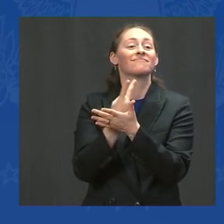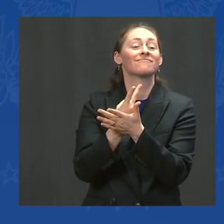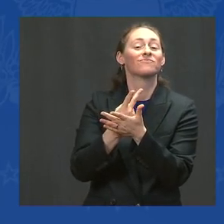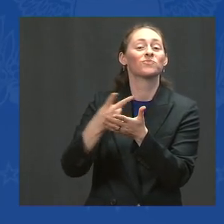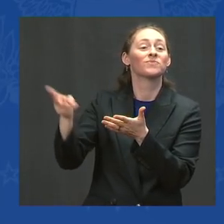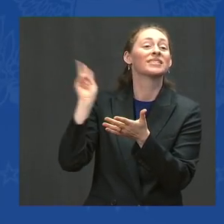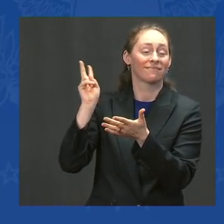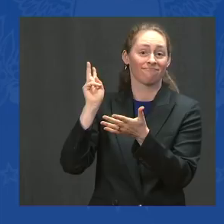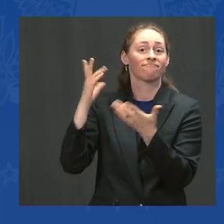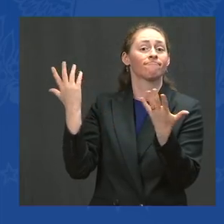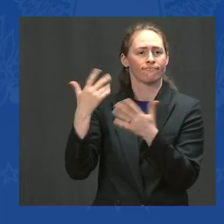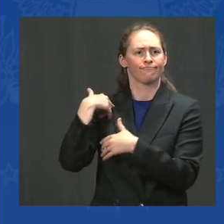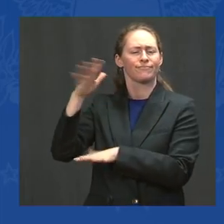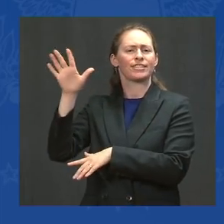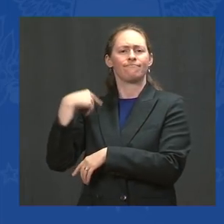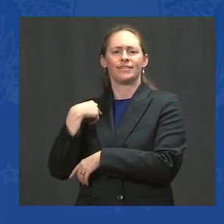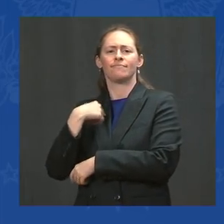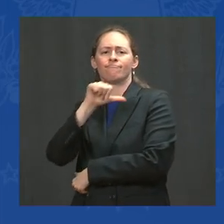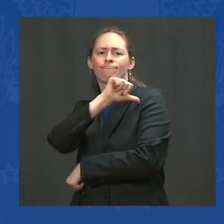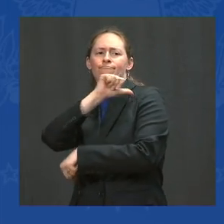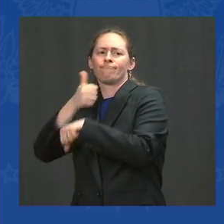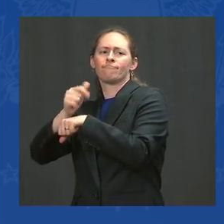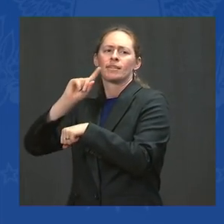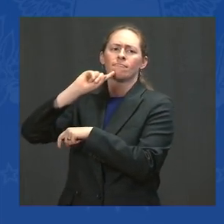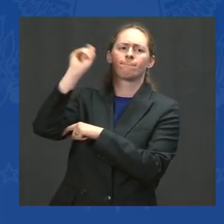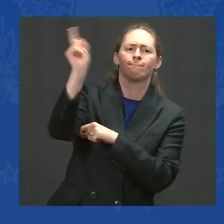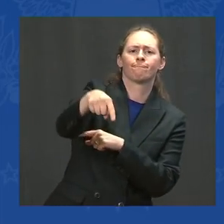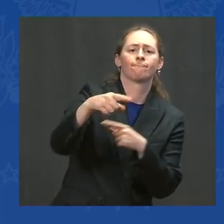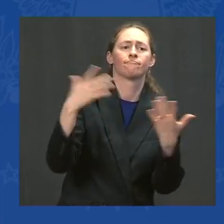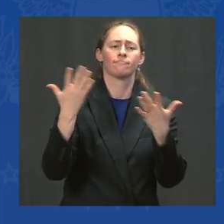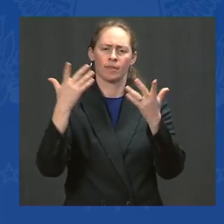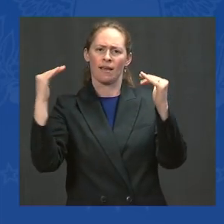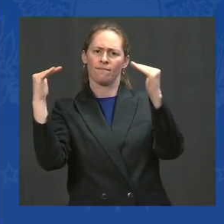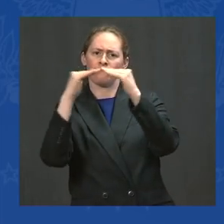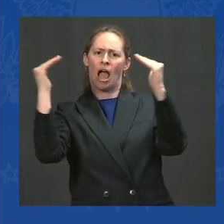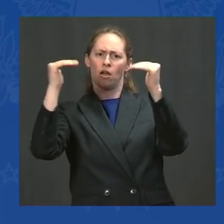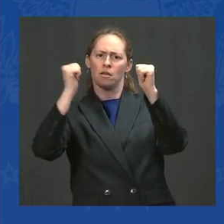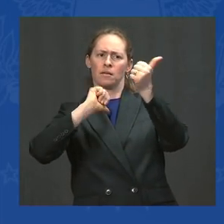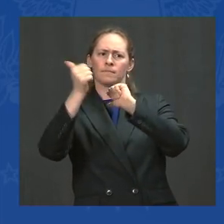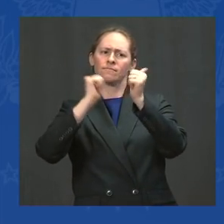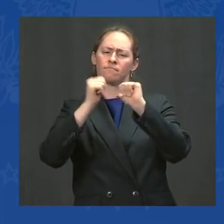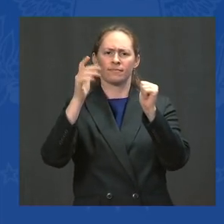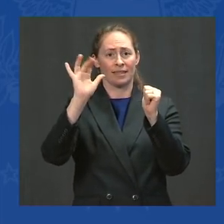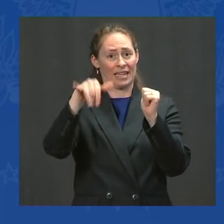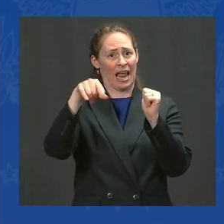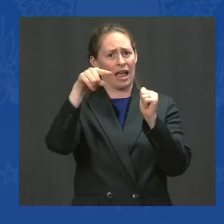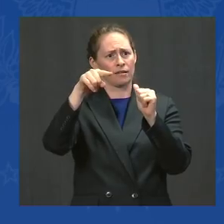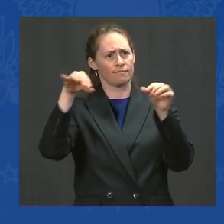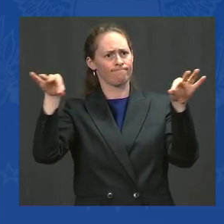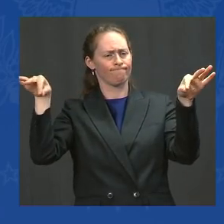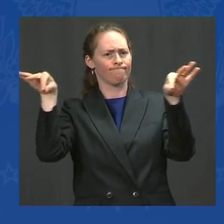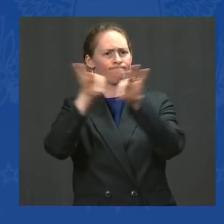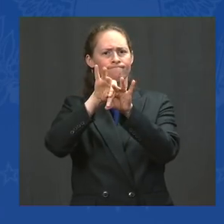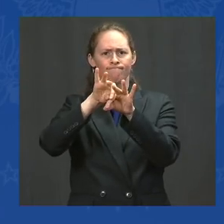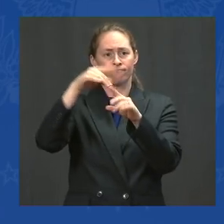the cornerstone of American capitalism, banning non-compete clauses that suppress workers' wages;